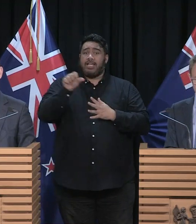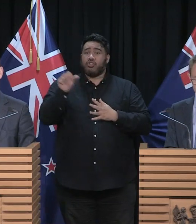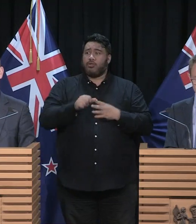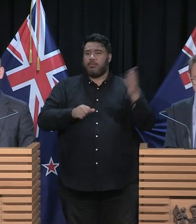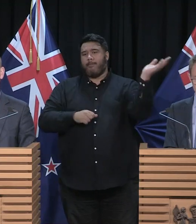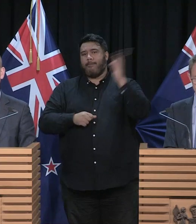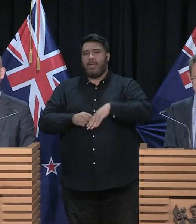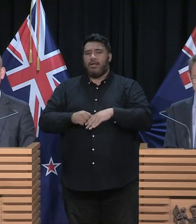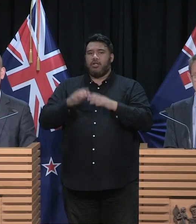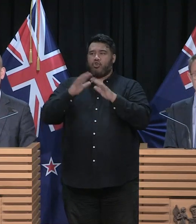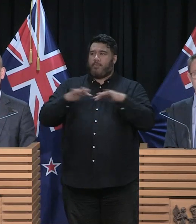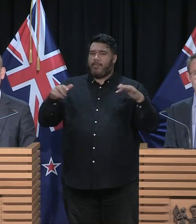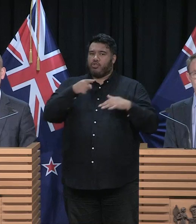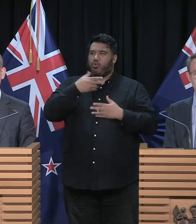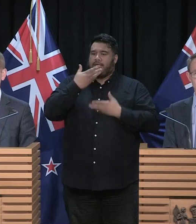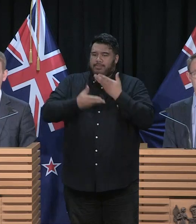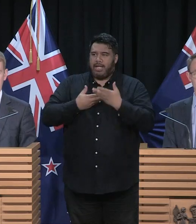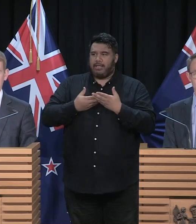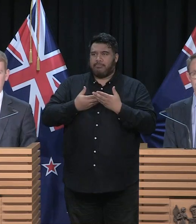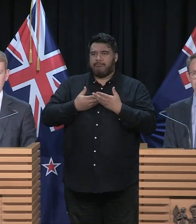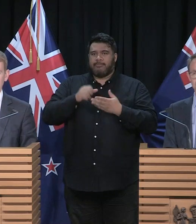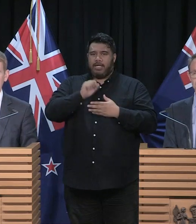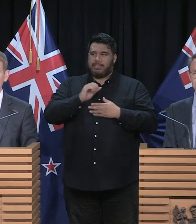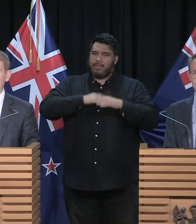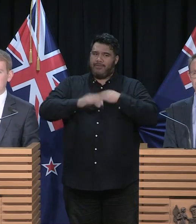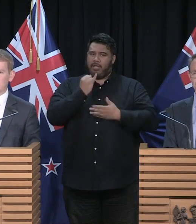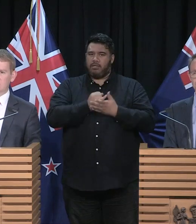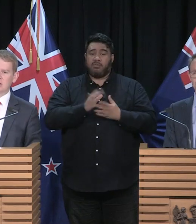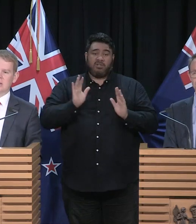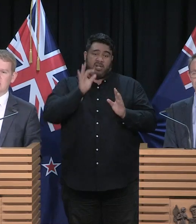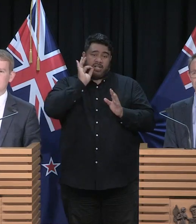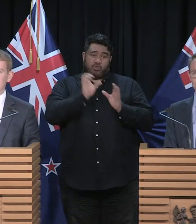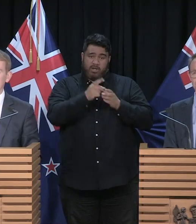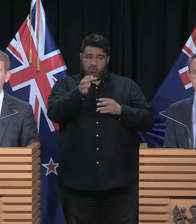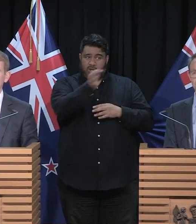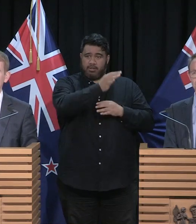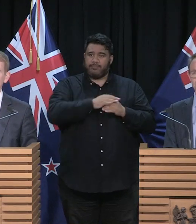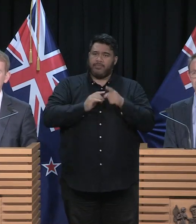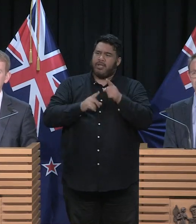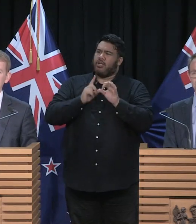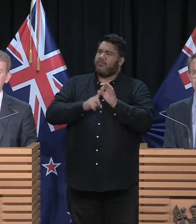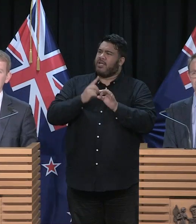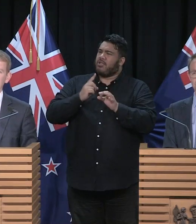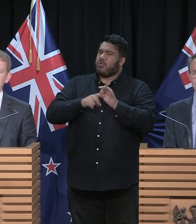Two last questions. Jenna? Do you think that Hamish